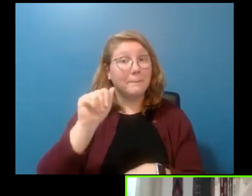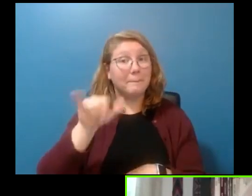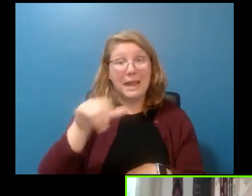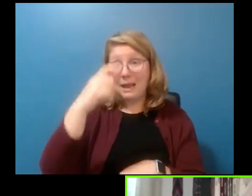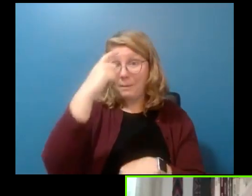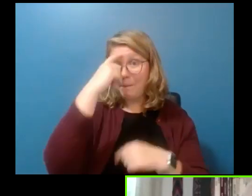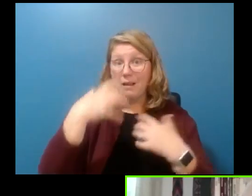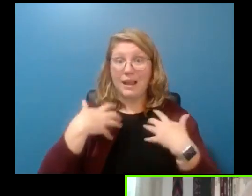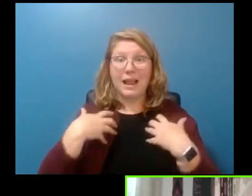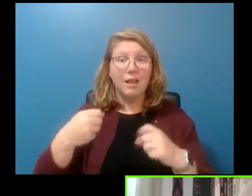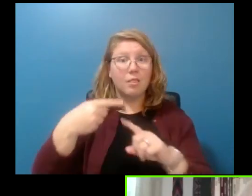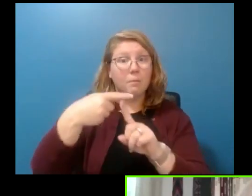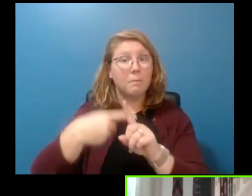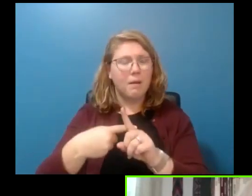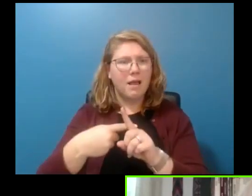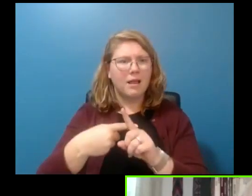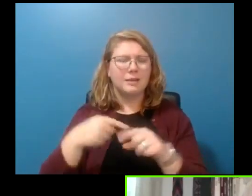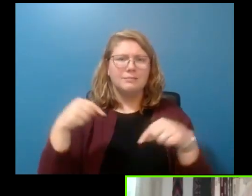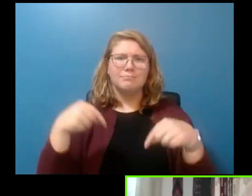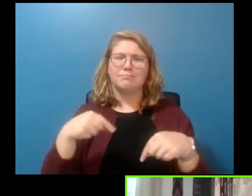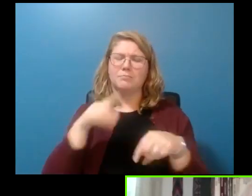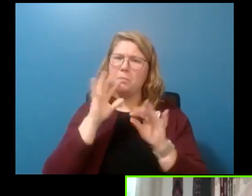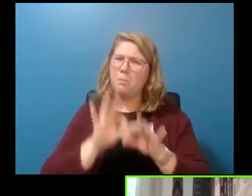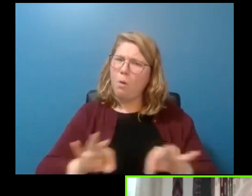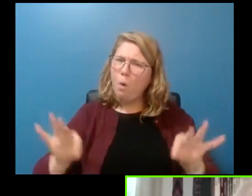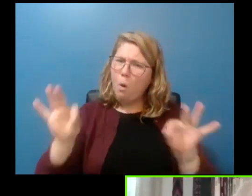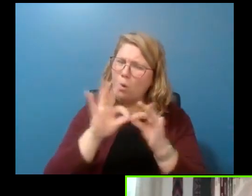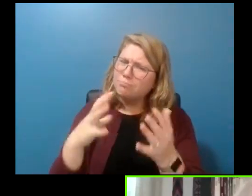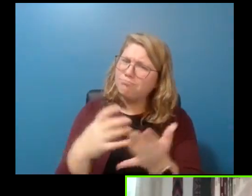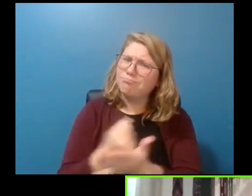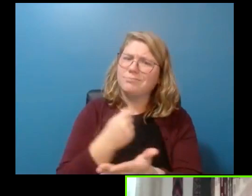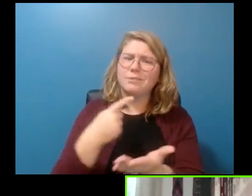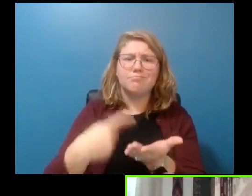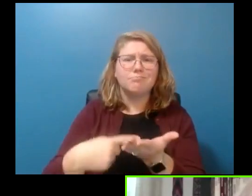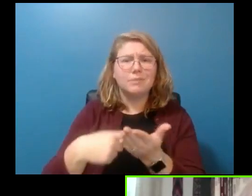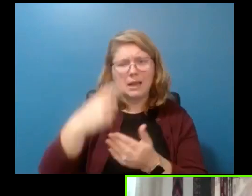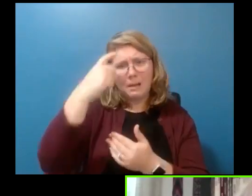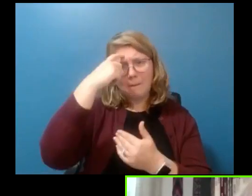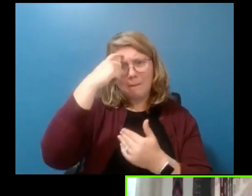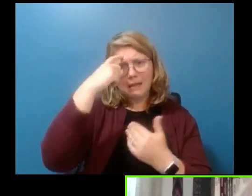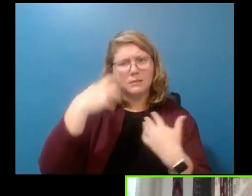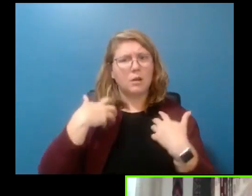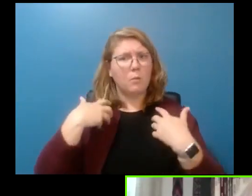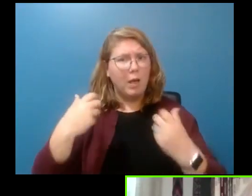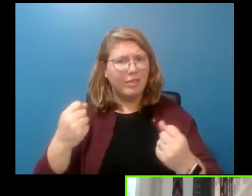personal needs, please reach out to NAMI, or you can end an email to the HUB or you can chat or